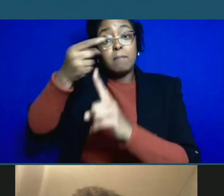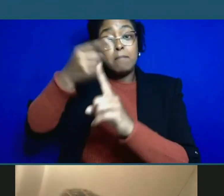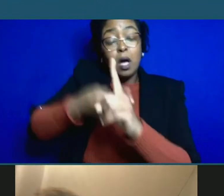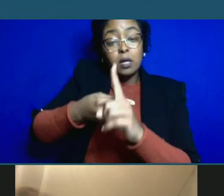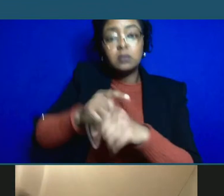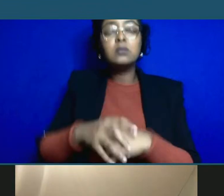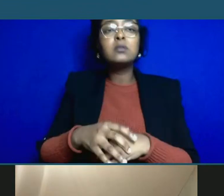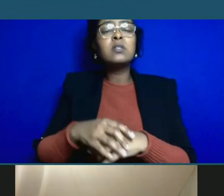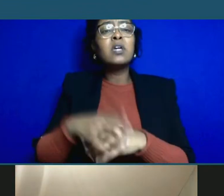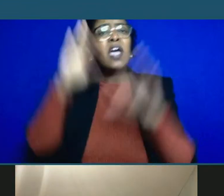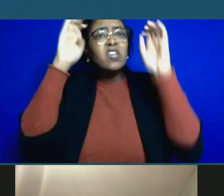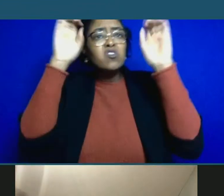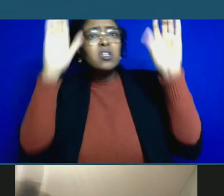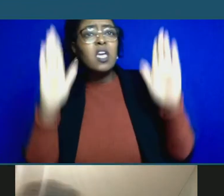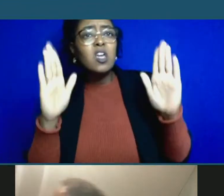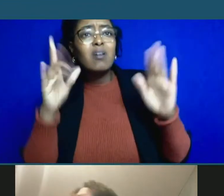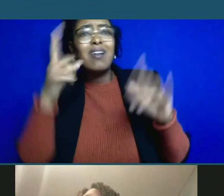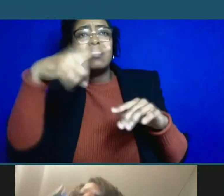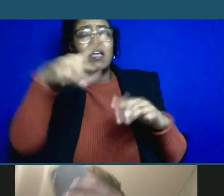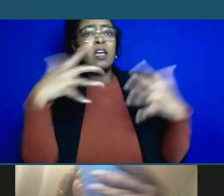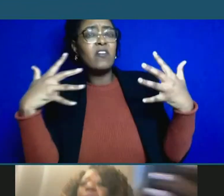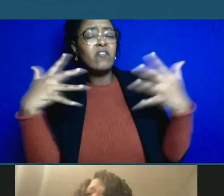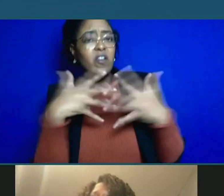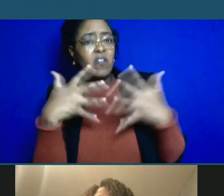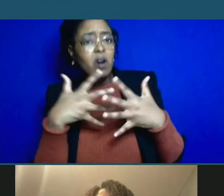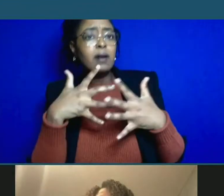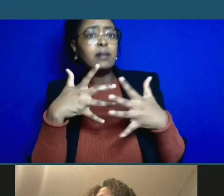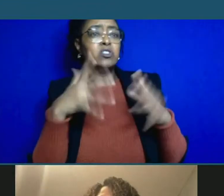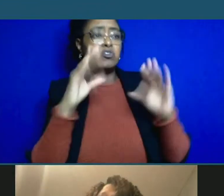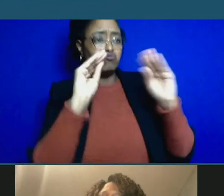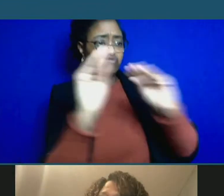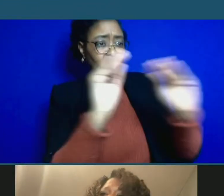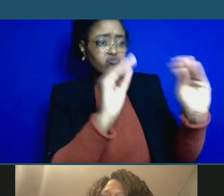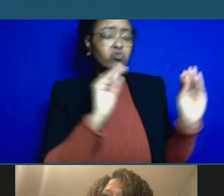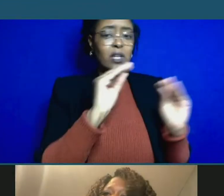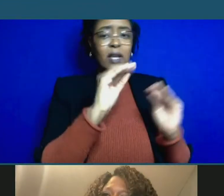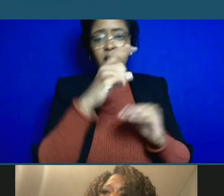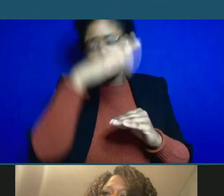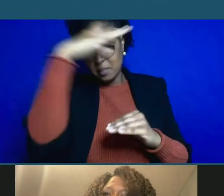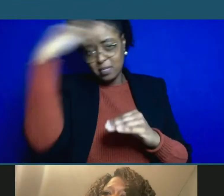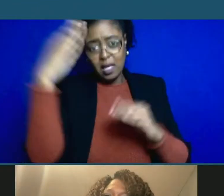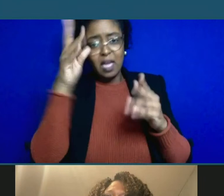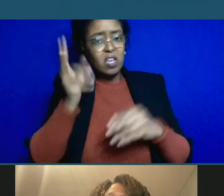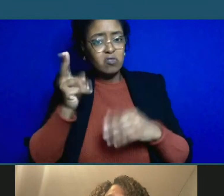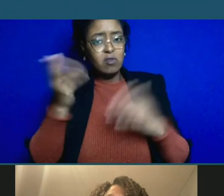month. And educators are being,